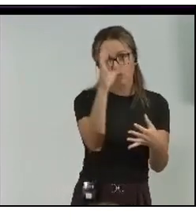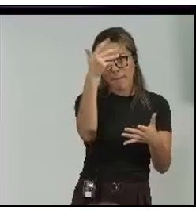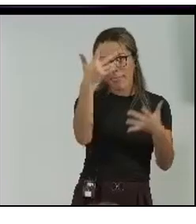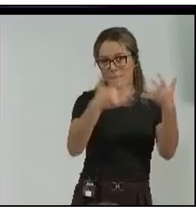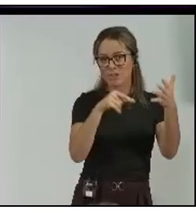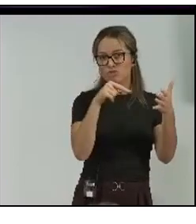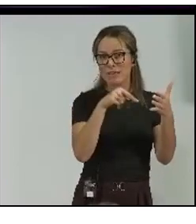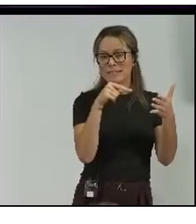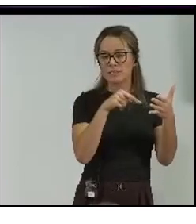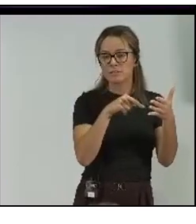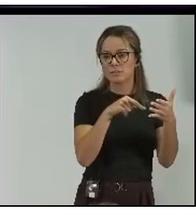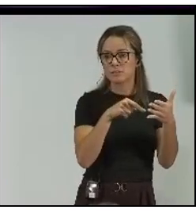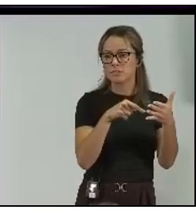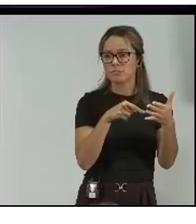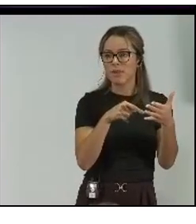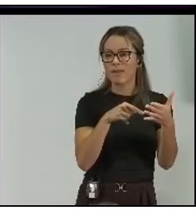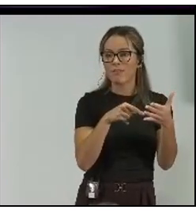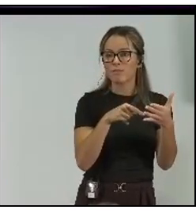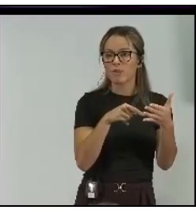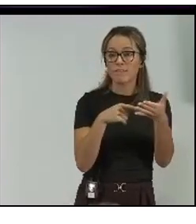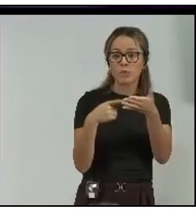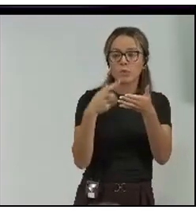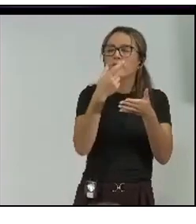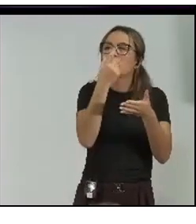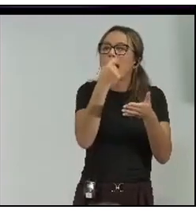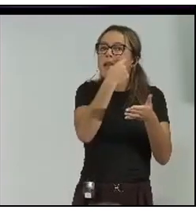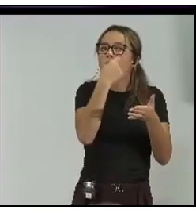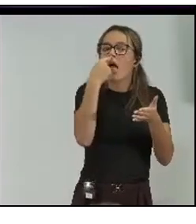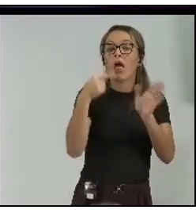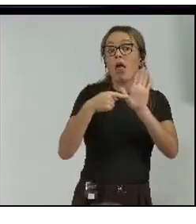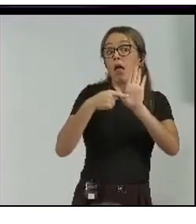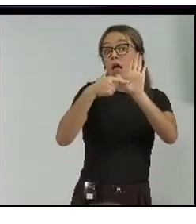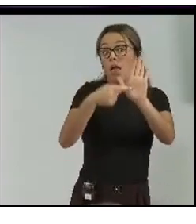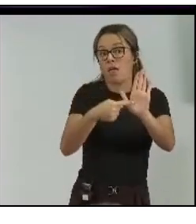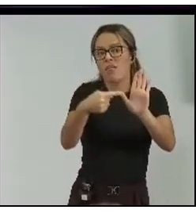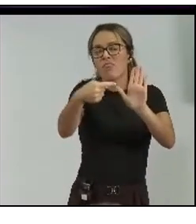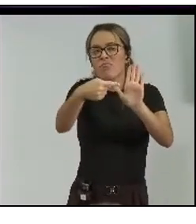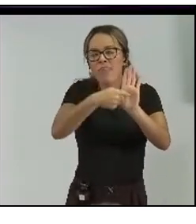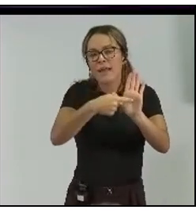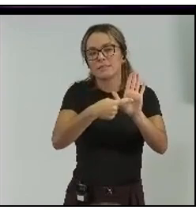yeah, they make a conversation easier. But also, as I said, for us,